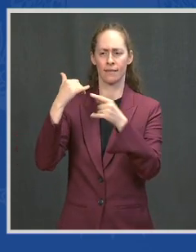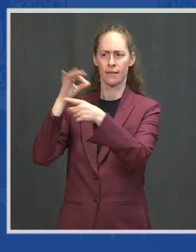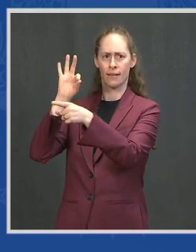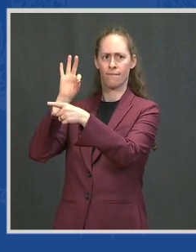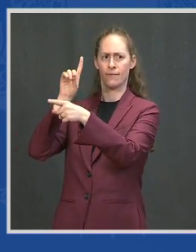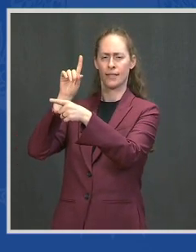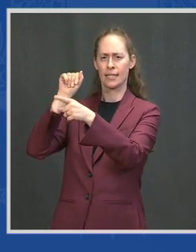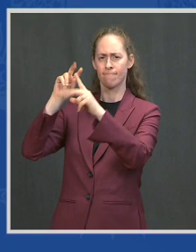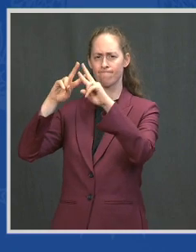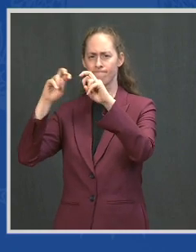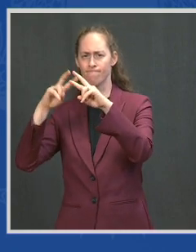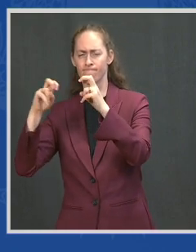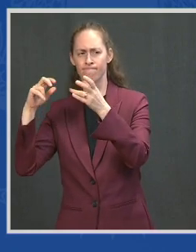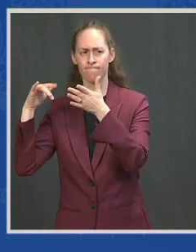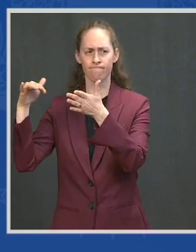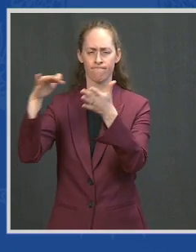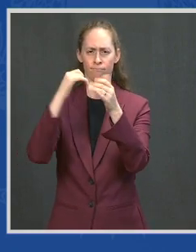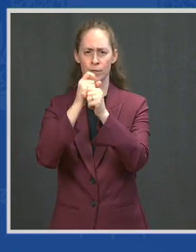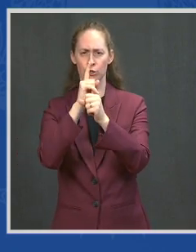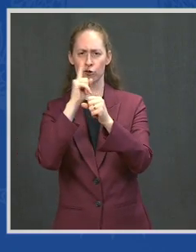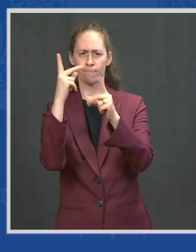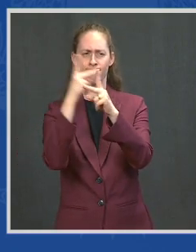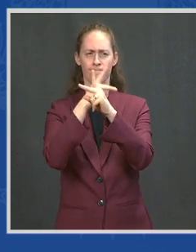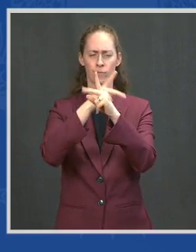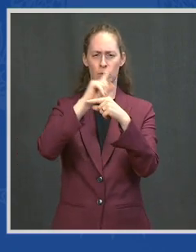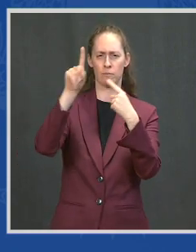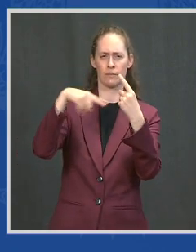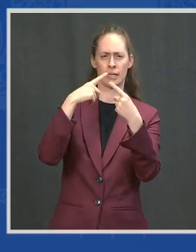if and when to authorize that age range for vaccinations.